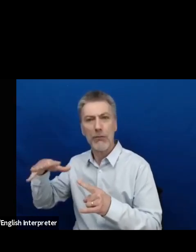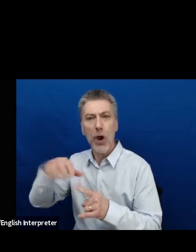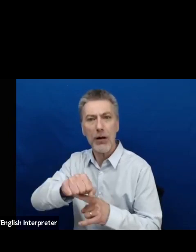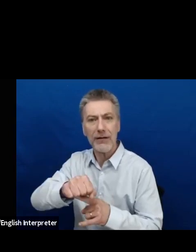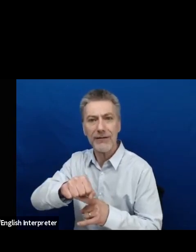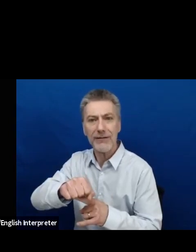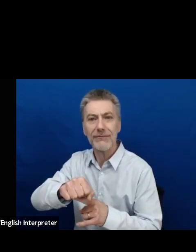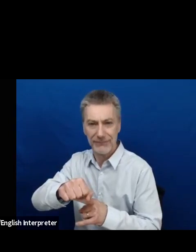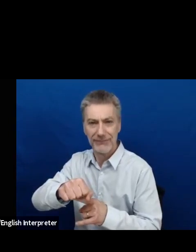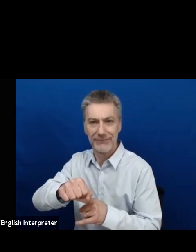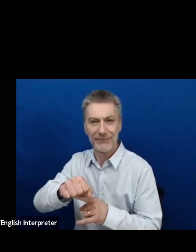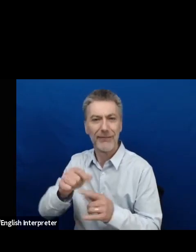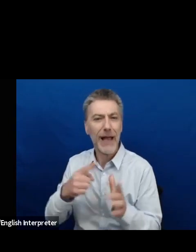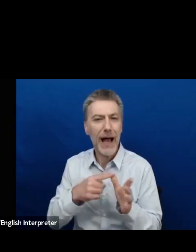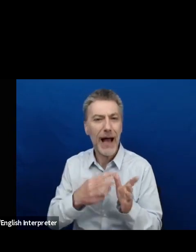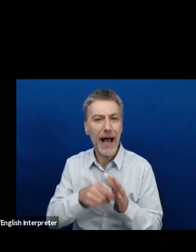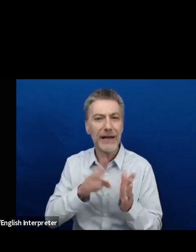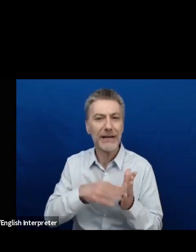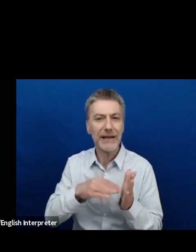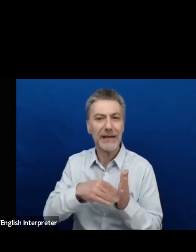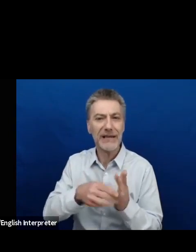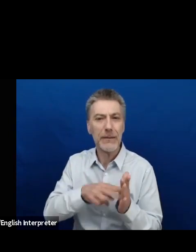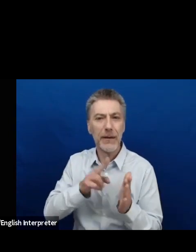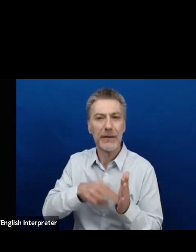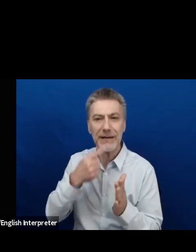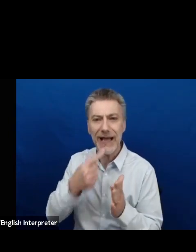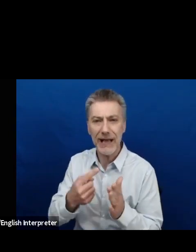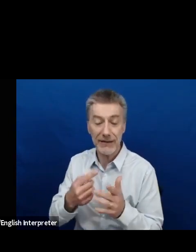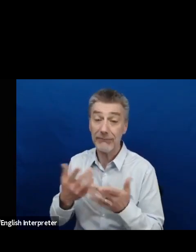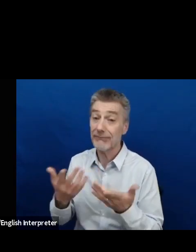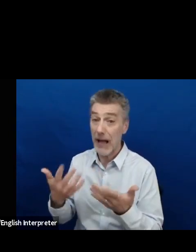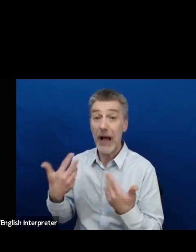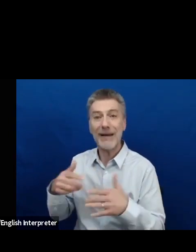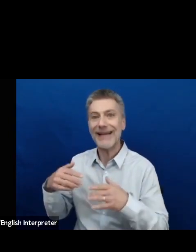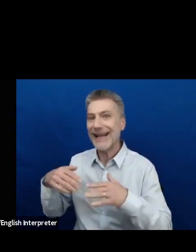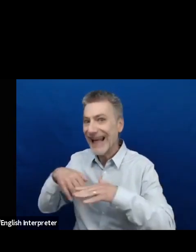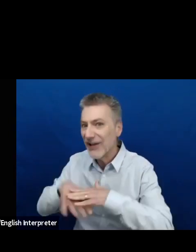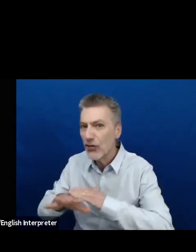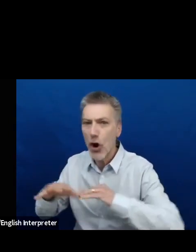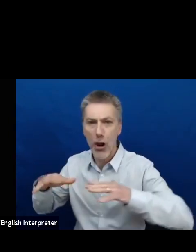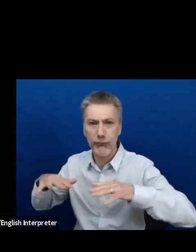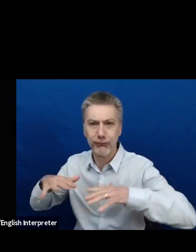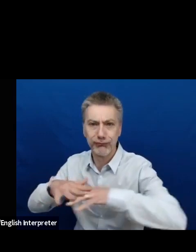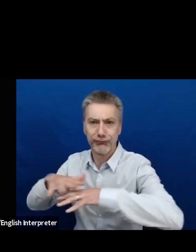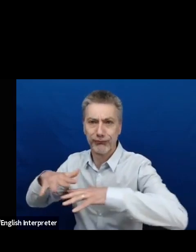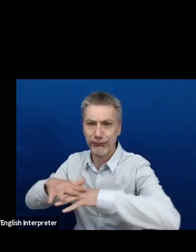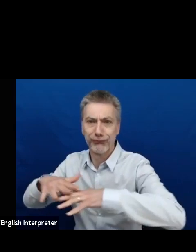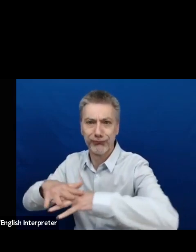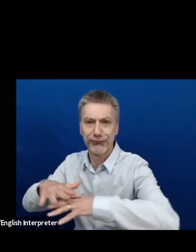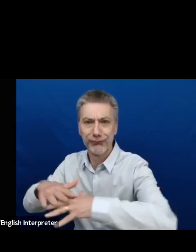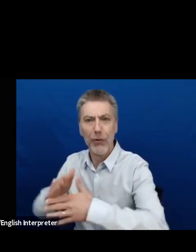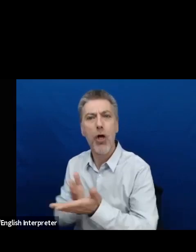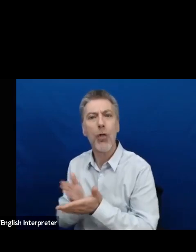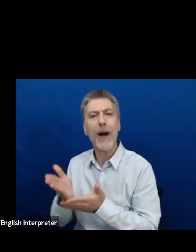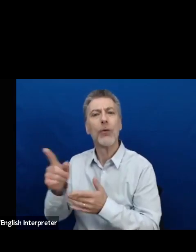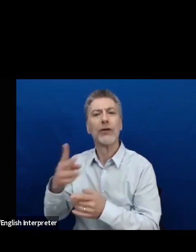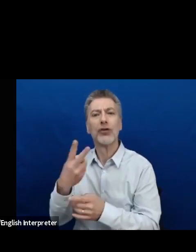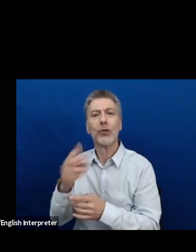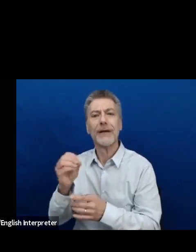Britain is understood as an imperial state so too is Germany. The new German nation under